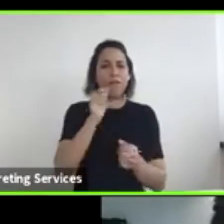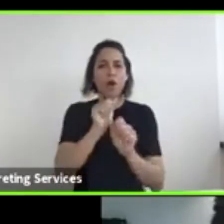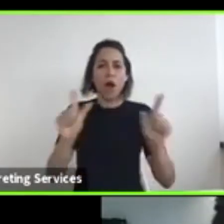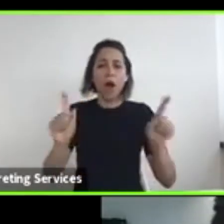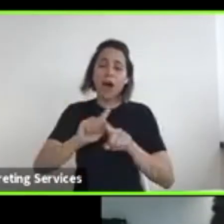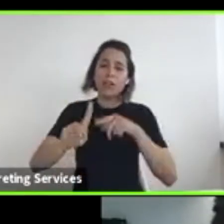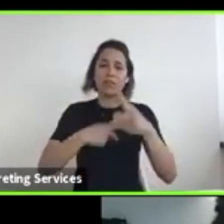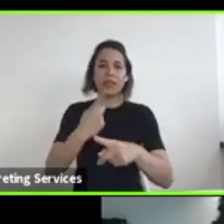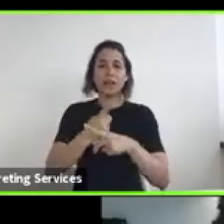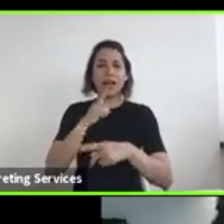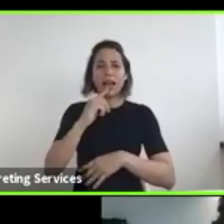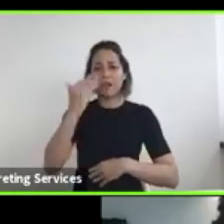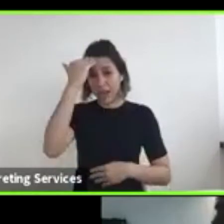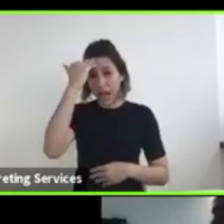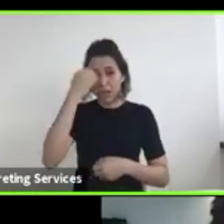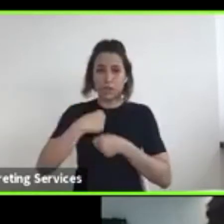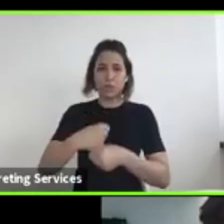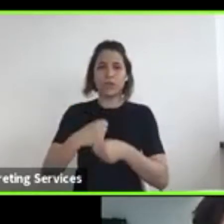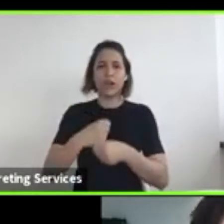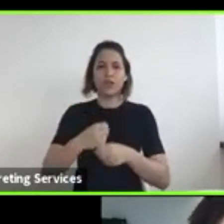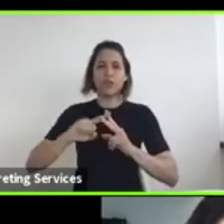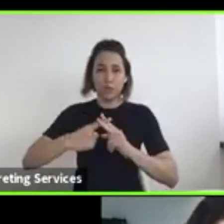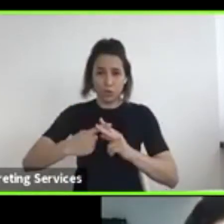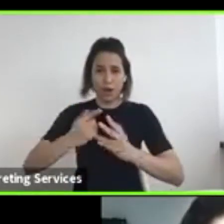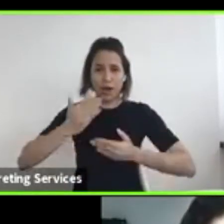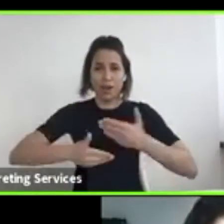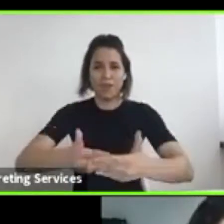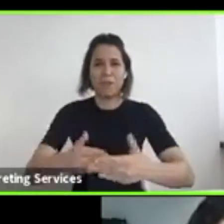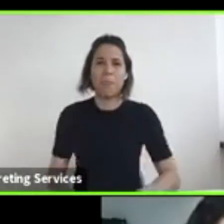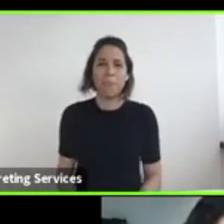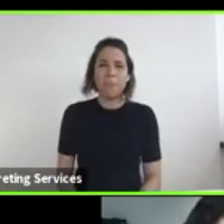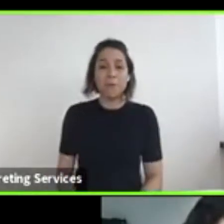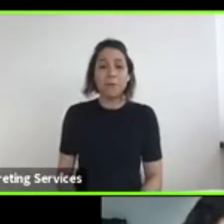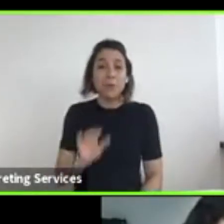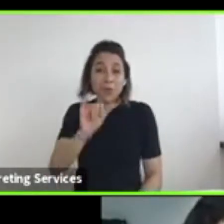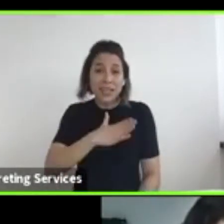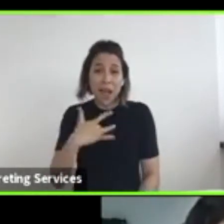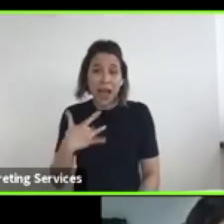PRODUCTIONS TO TAKE ROOT SO THAT'S MY PRACTICE IN GENERAL, BUT I THINK, AT ABRONS,